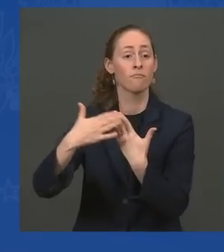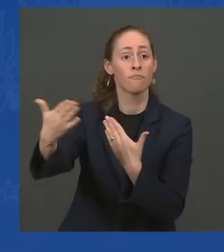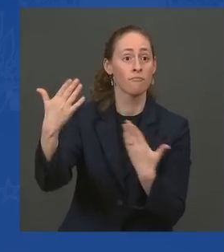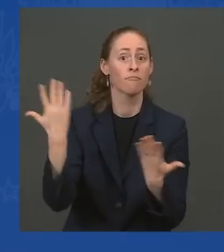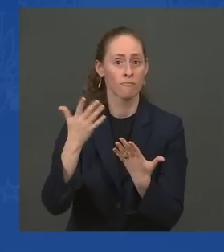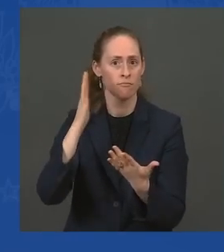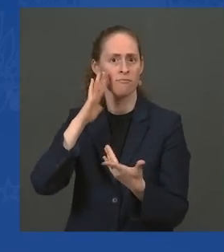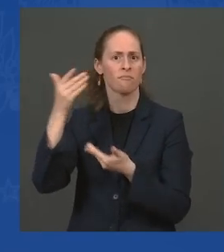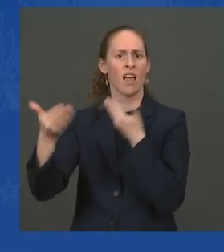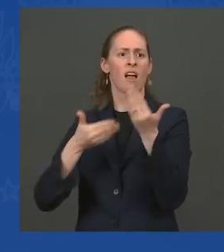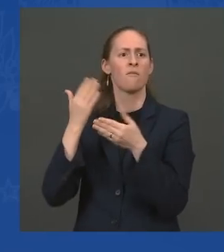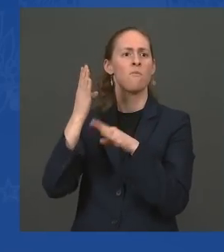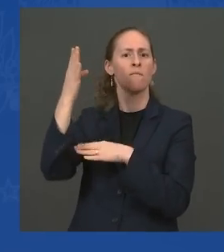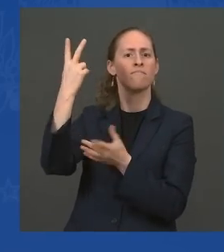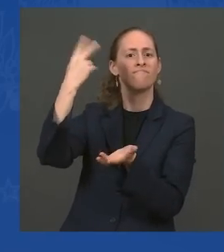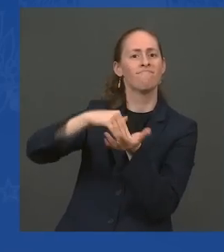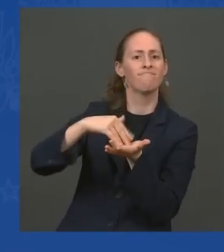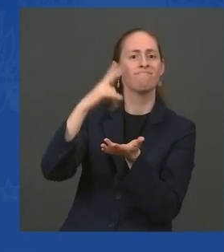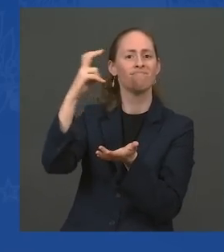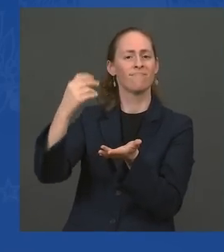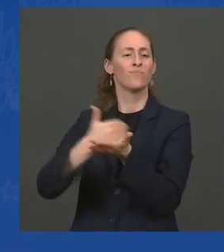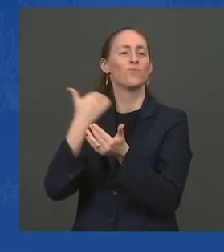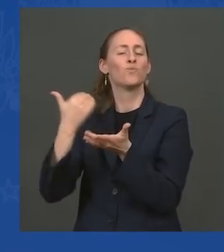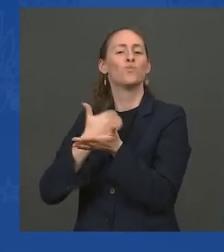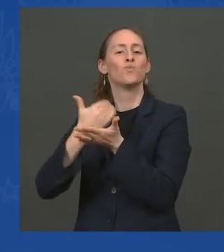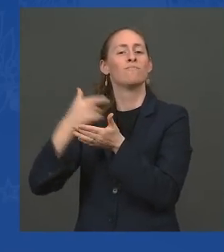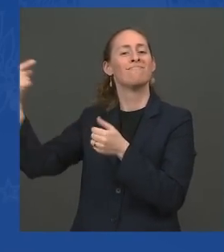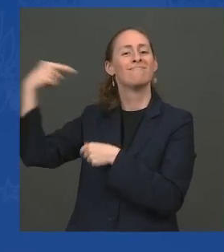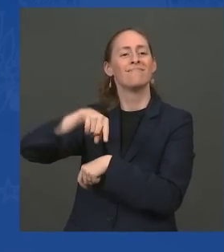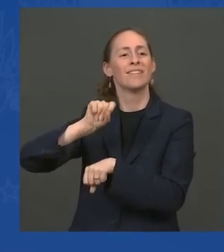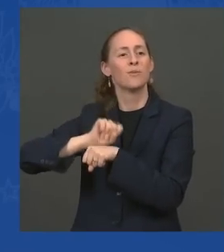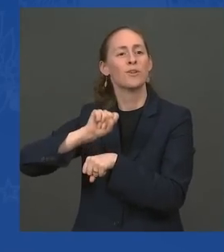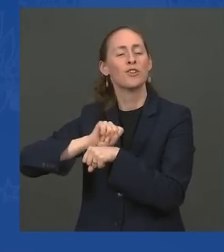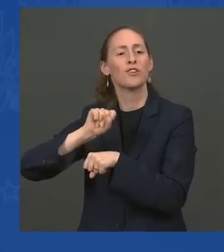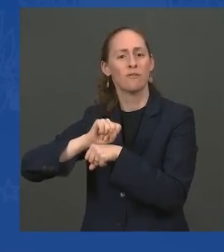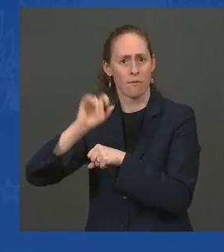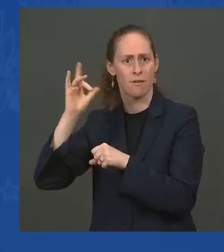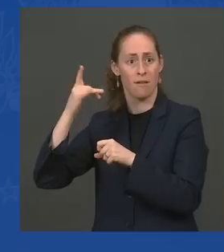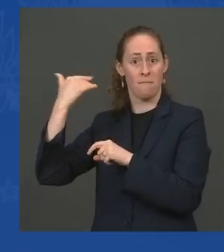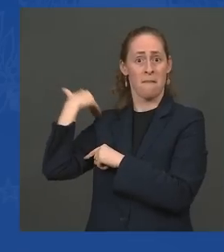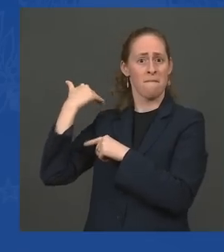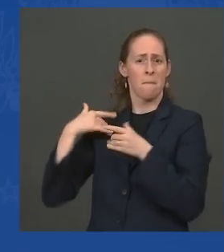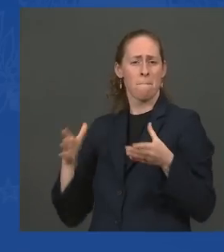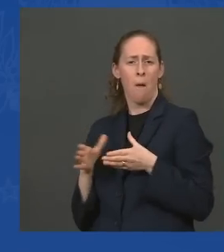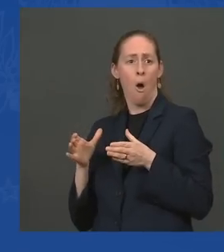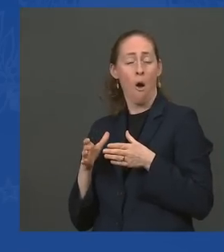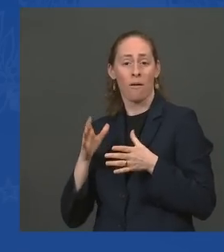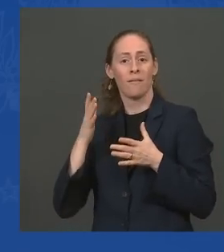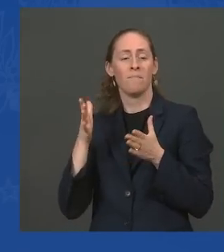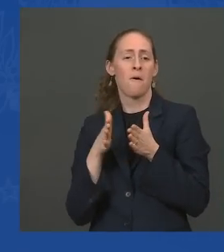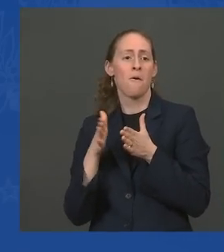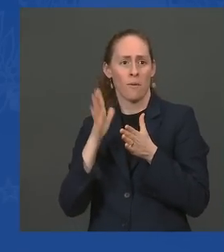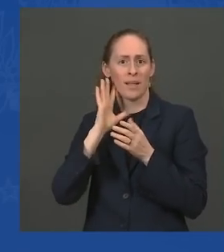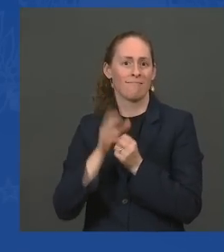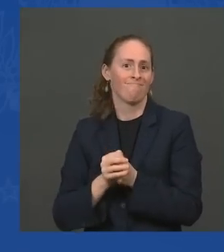More than when to plant . We also stand on the side,